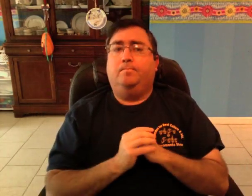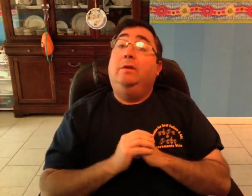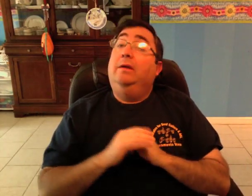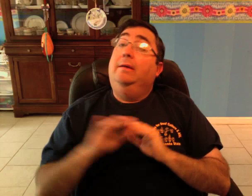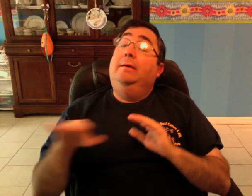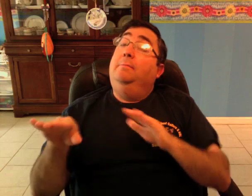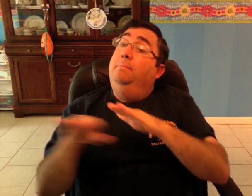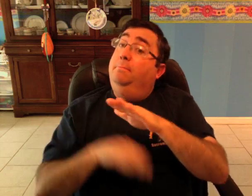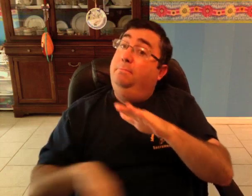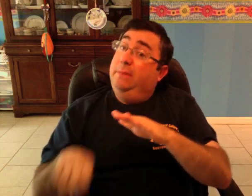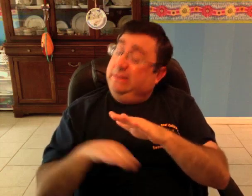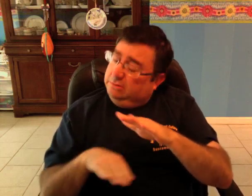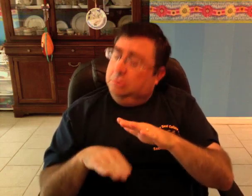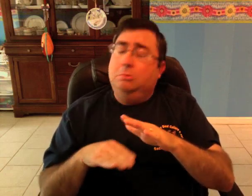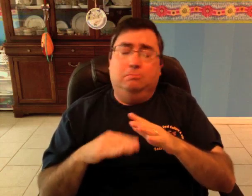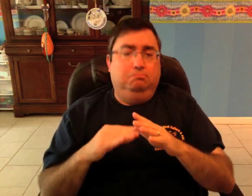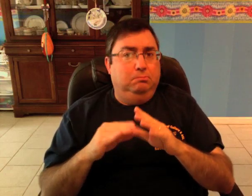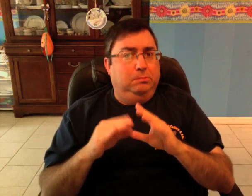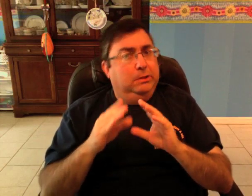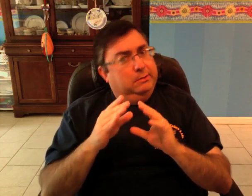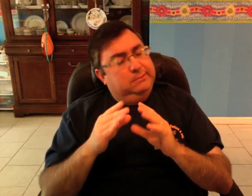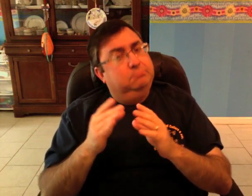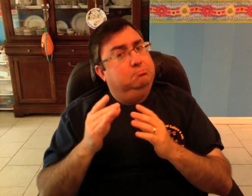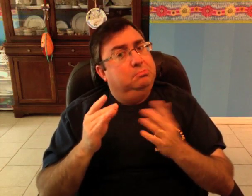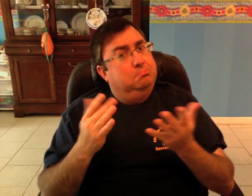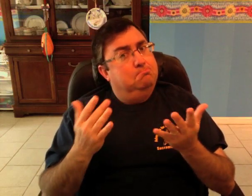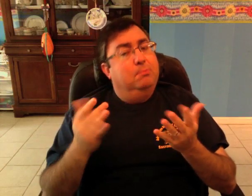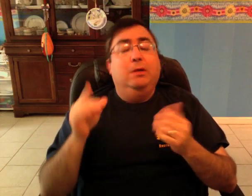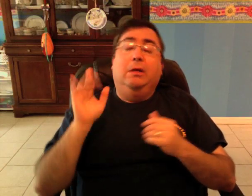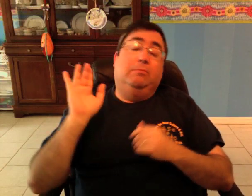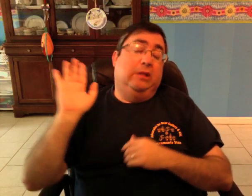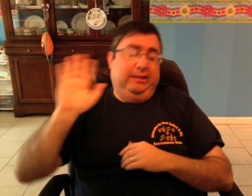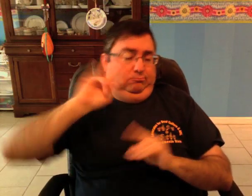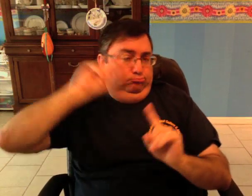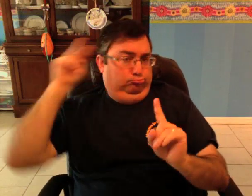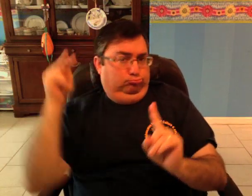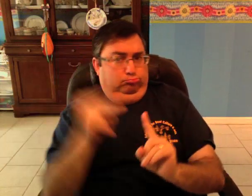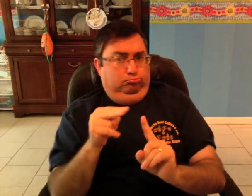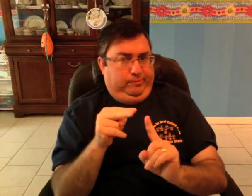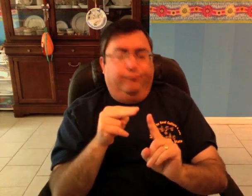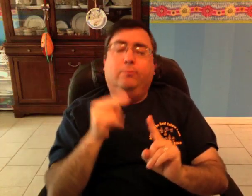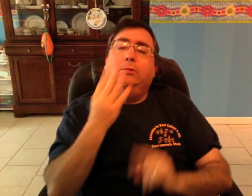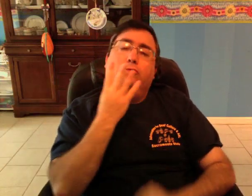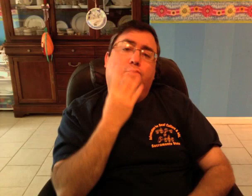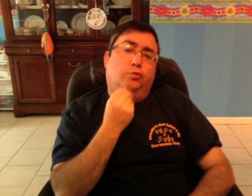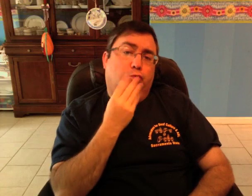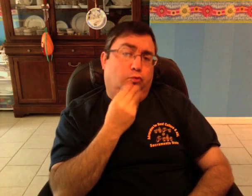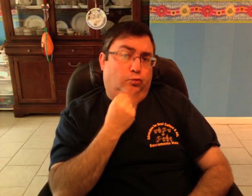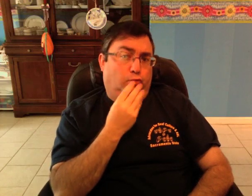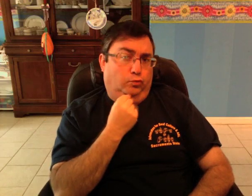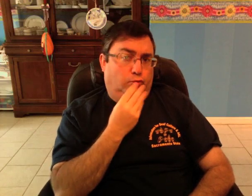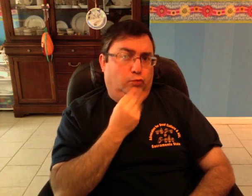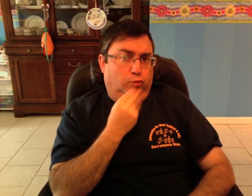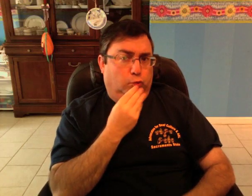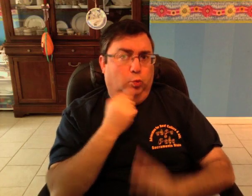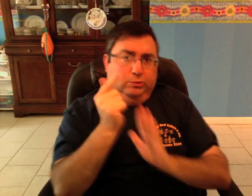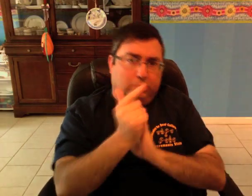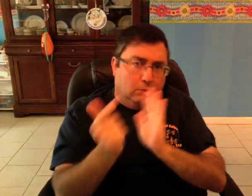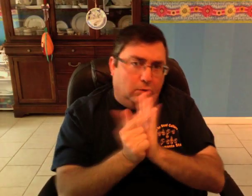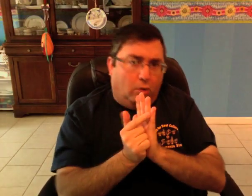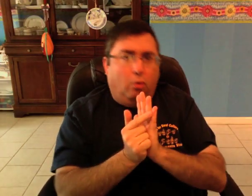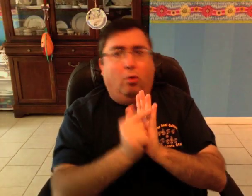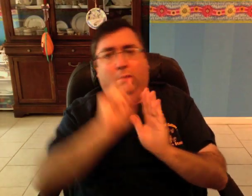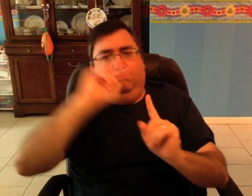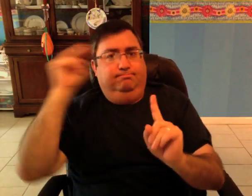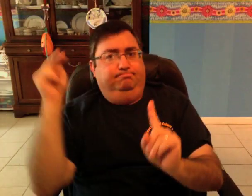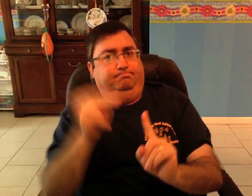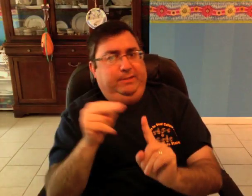Basically, he examines the Jewish Law perspective on Deaf people.